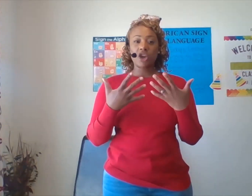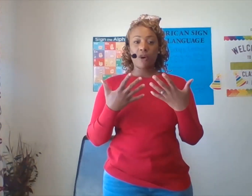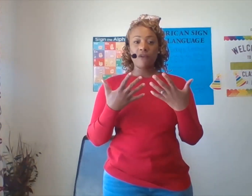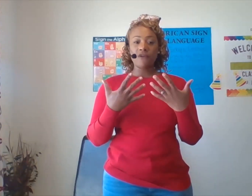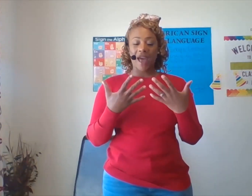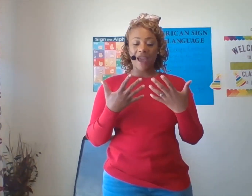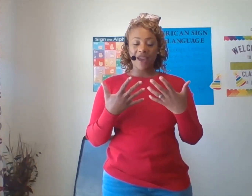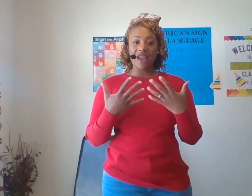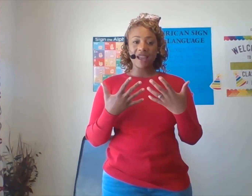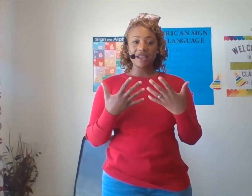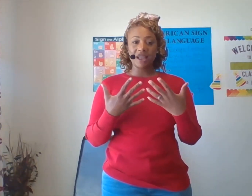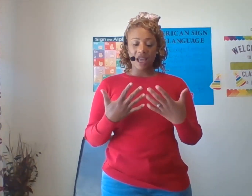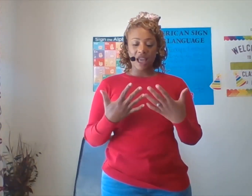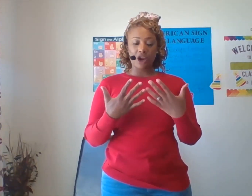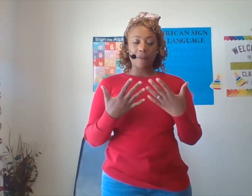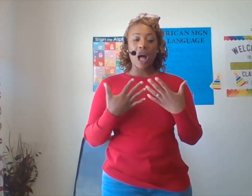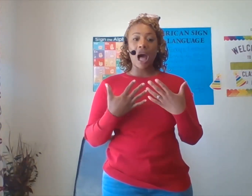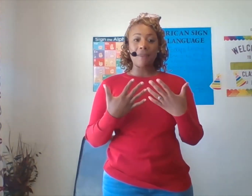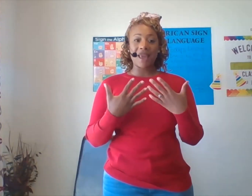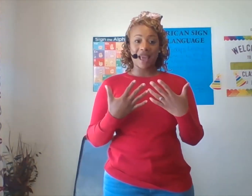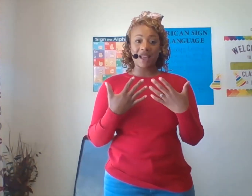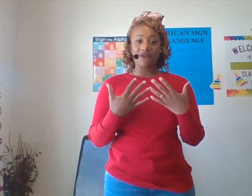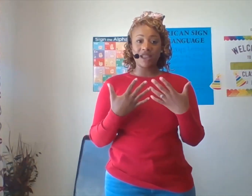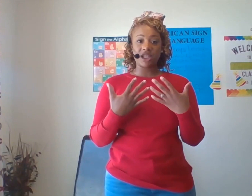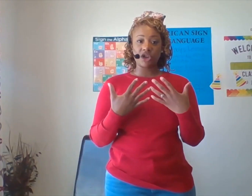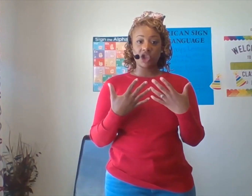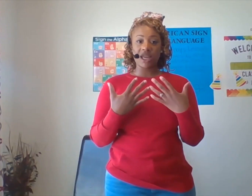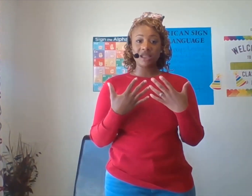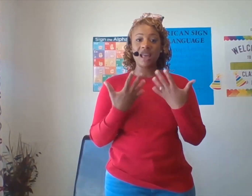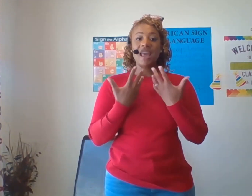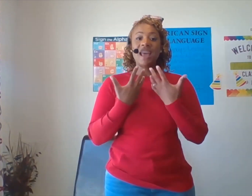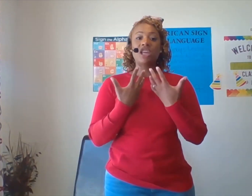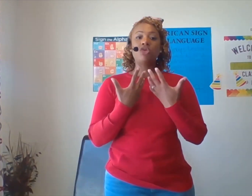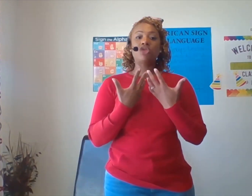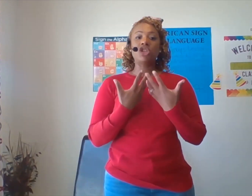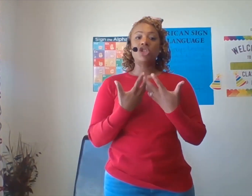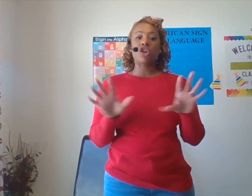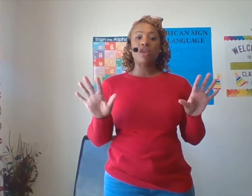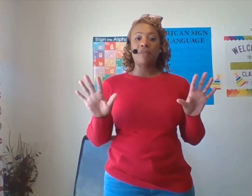boat five hands and their palm in facing your chest and then you just turn them